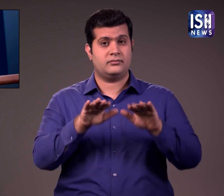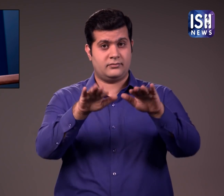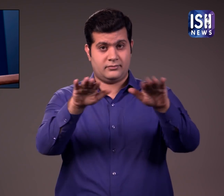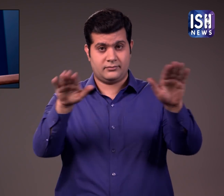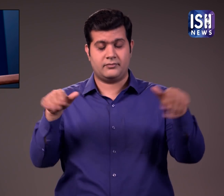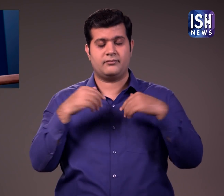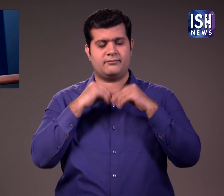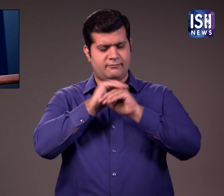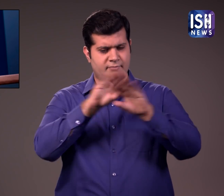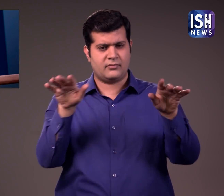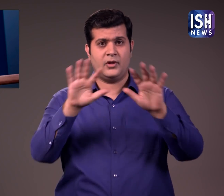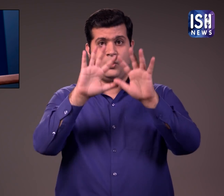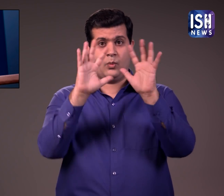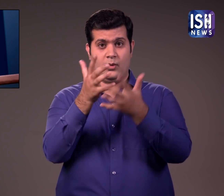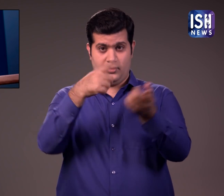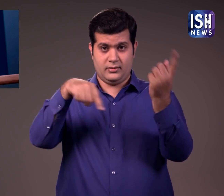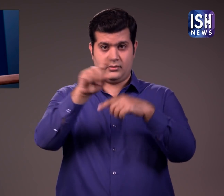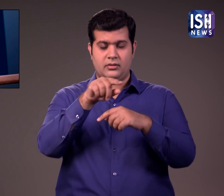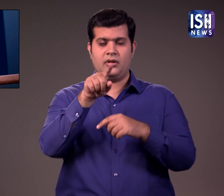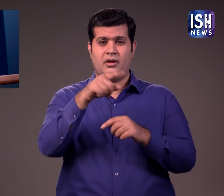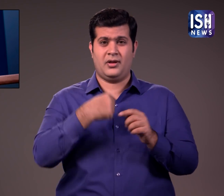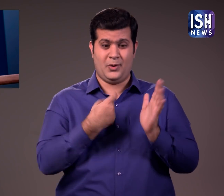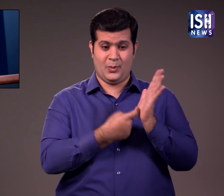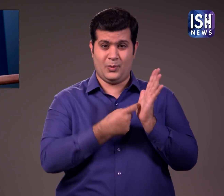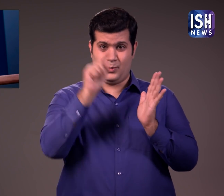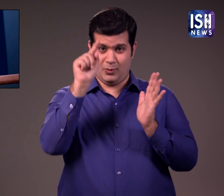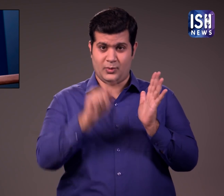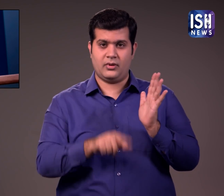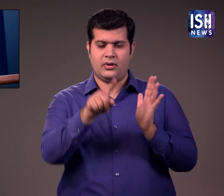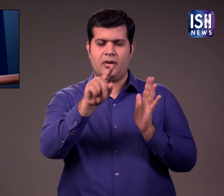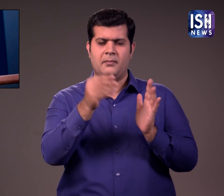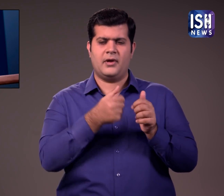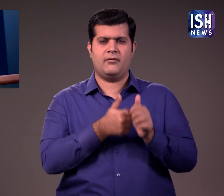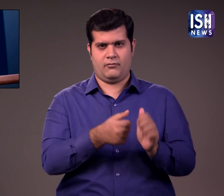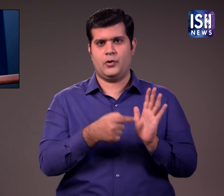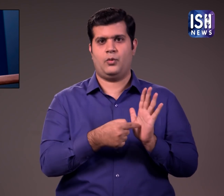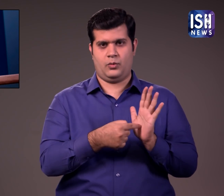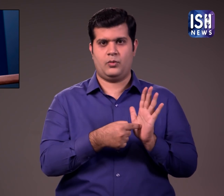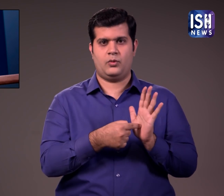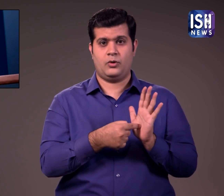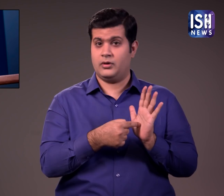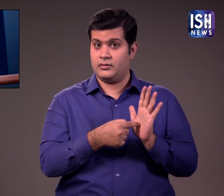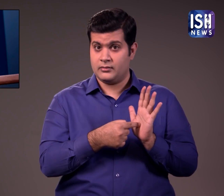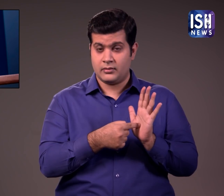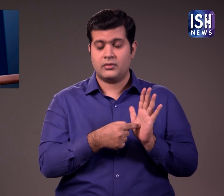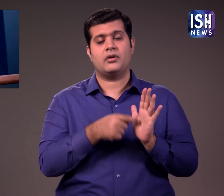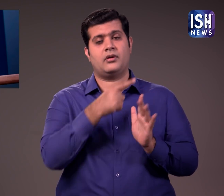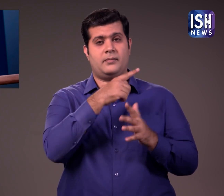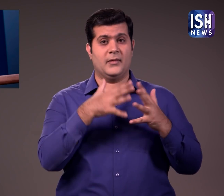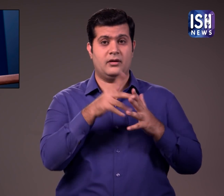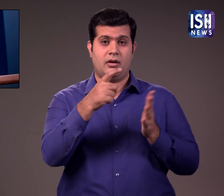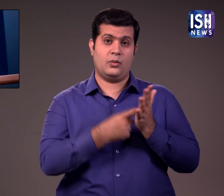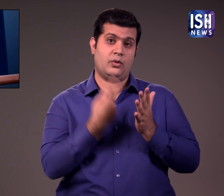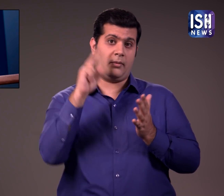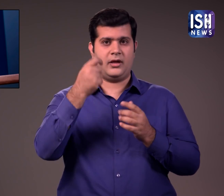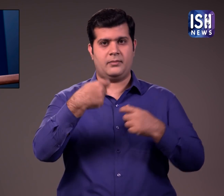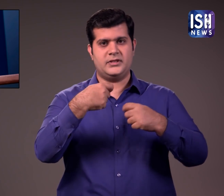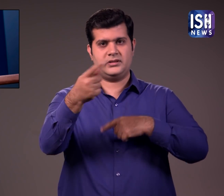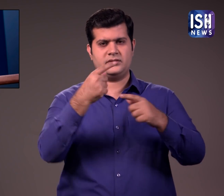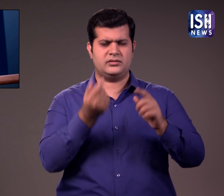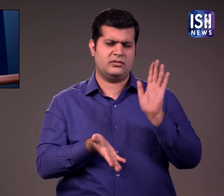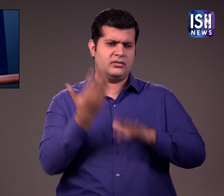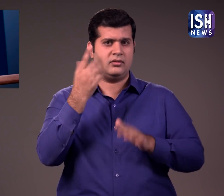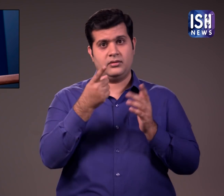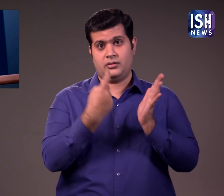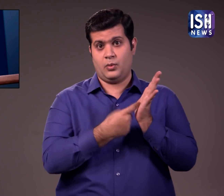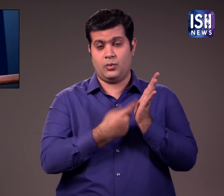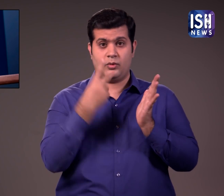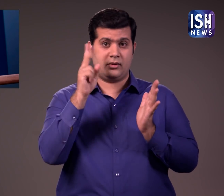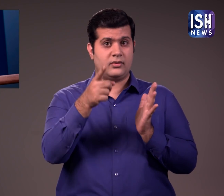“We urge countries to follow our rules. Otherwise the US would impose major sanctions on these countries.